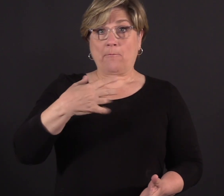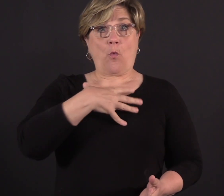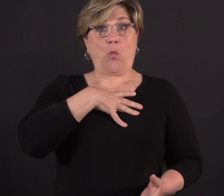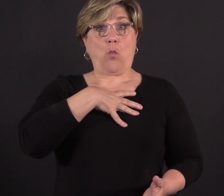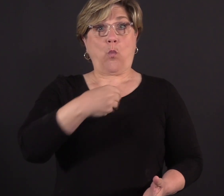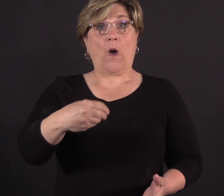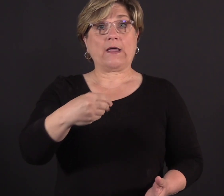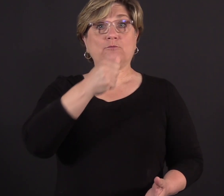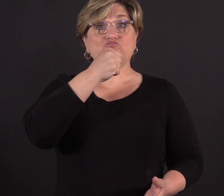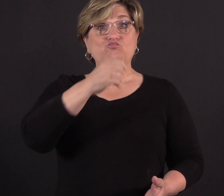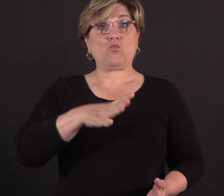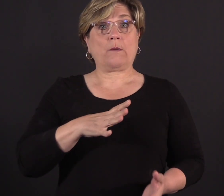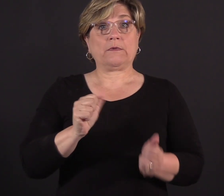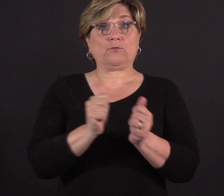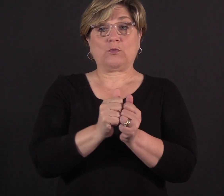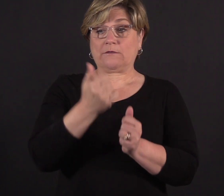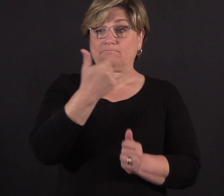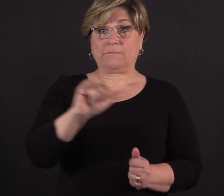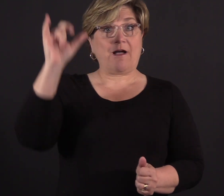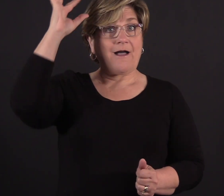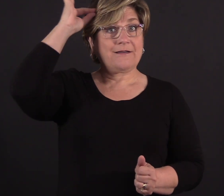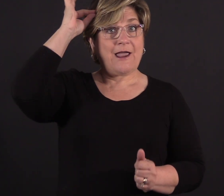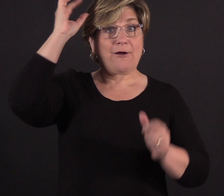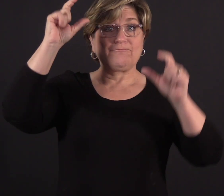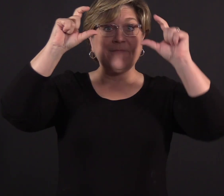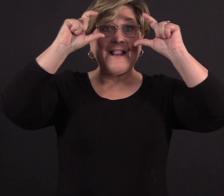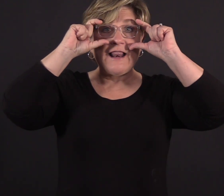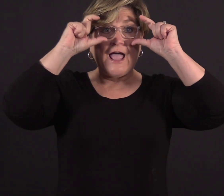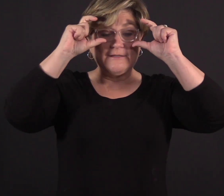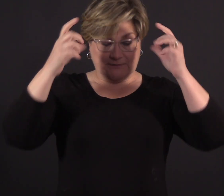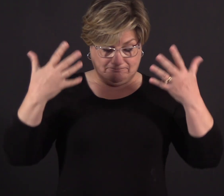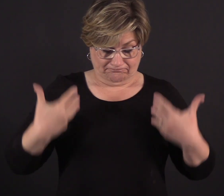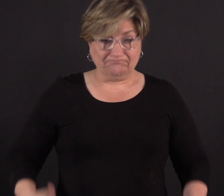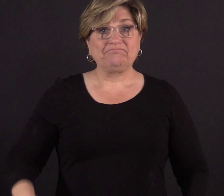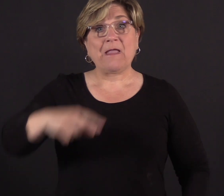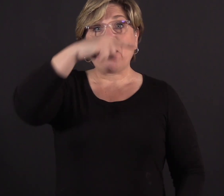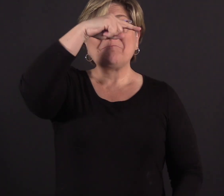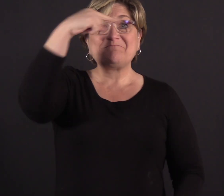I am a white woman with blond hair, glasses, and wearing all black.